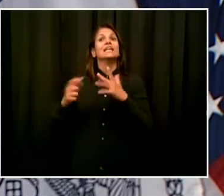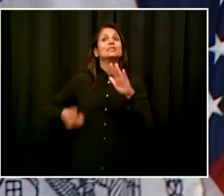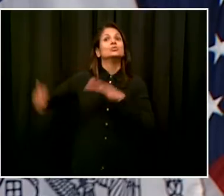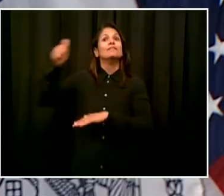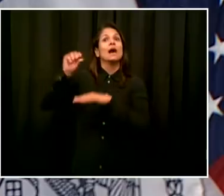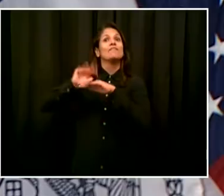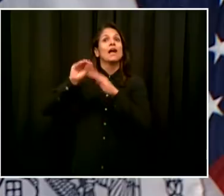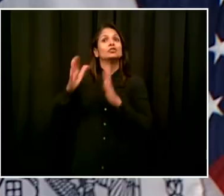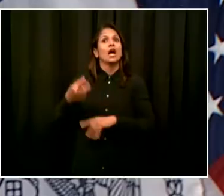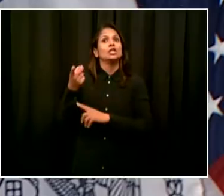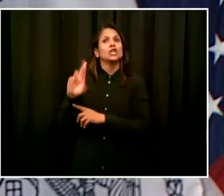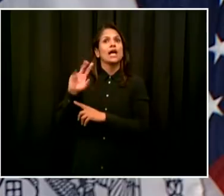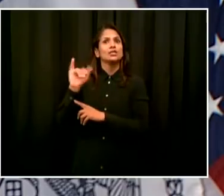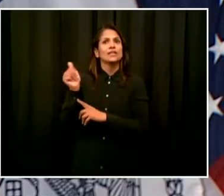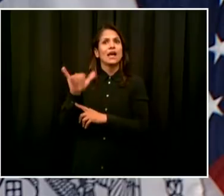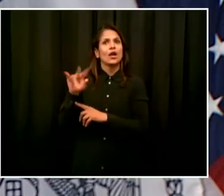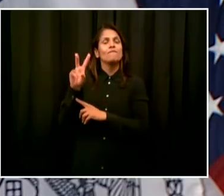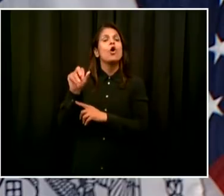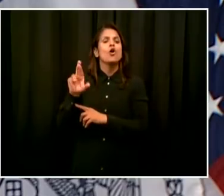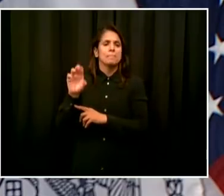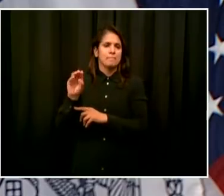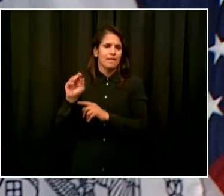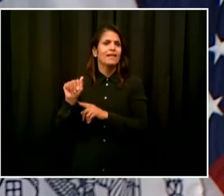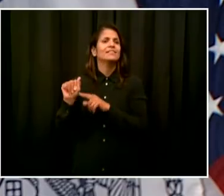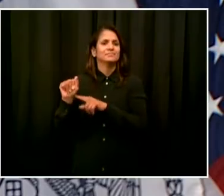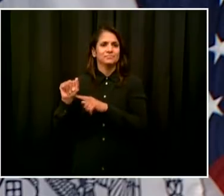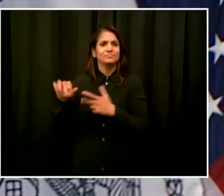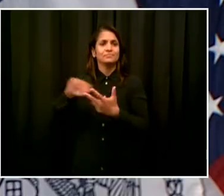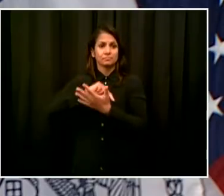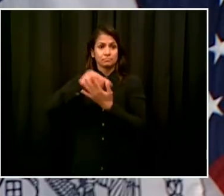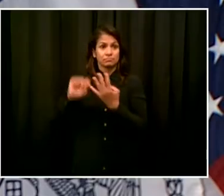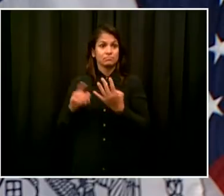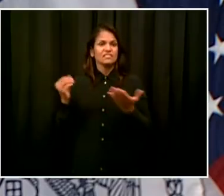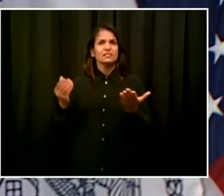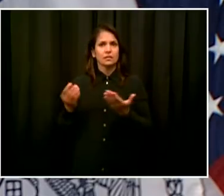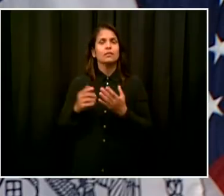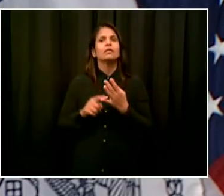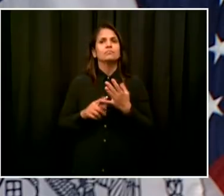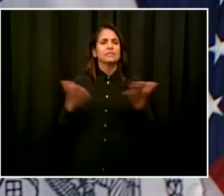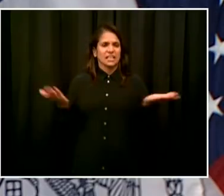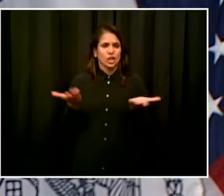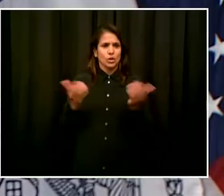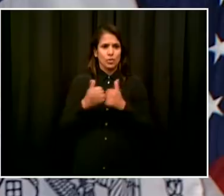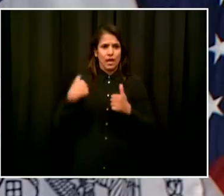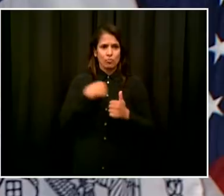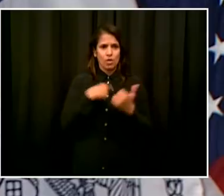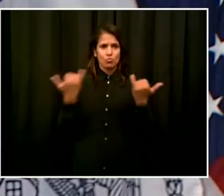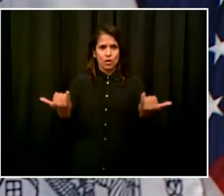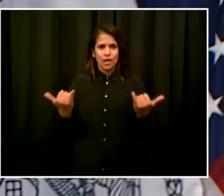LABOR RELATIONS, AND SENIOR ADVISOR DR. JAY KARMA. THE FIRST